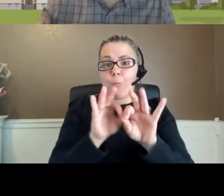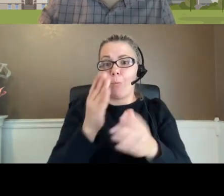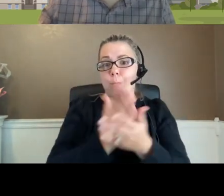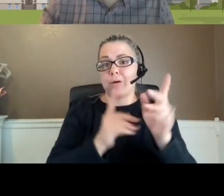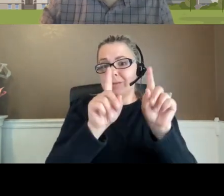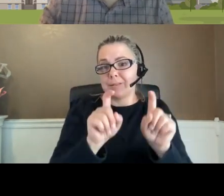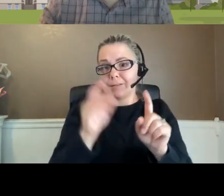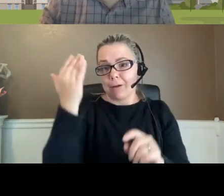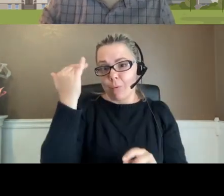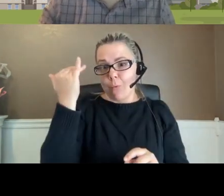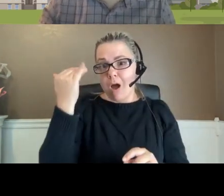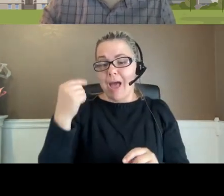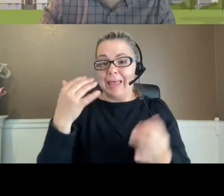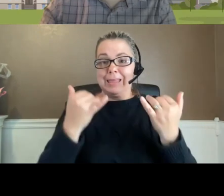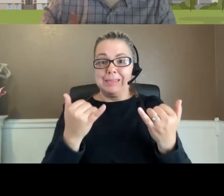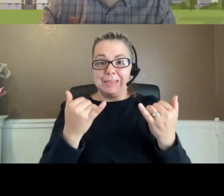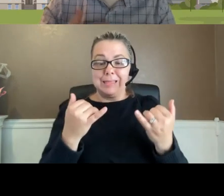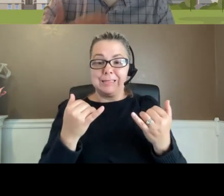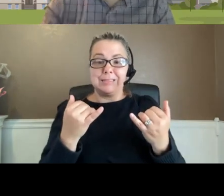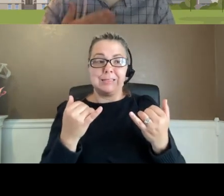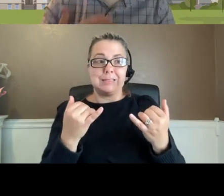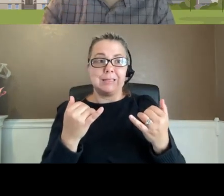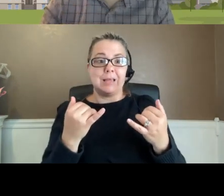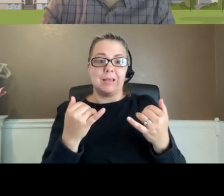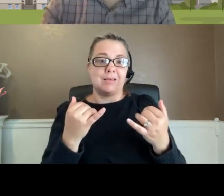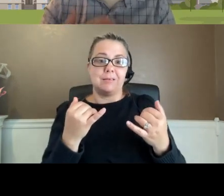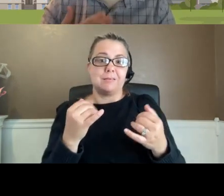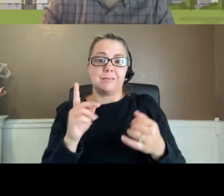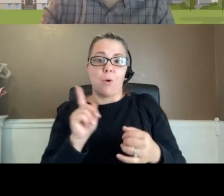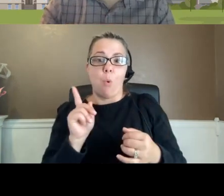this is where the rubber meets the road. This is where end users are going to interact with things